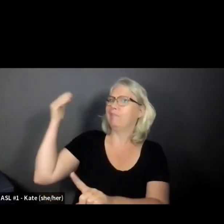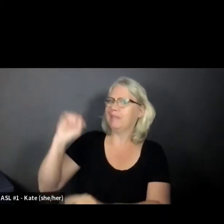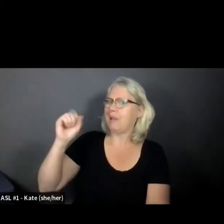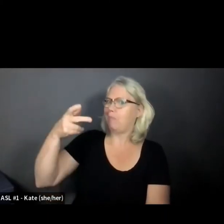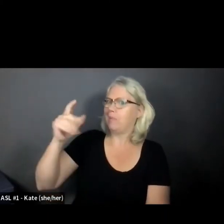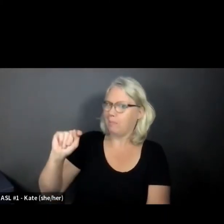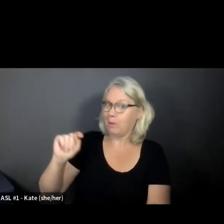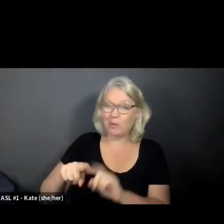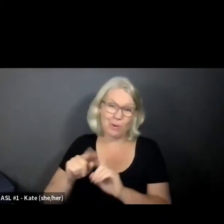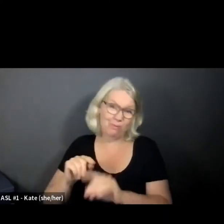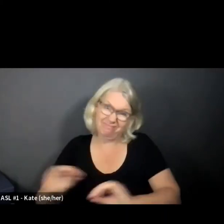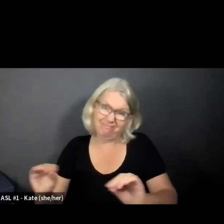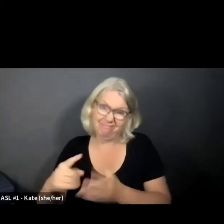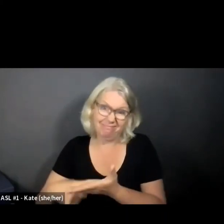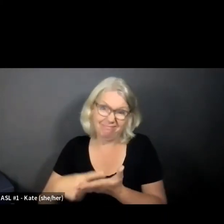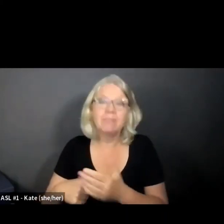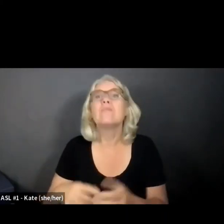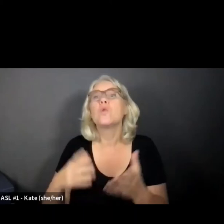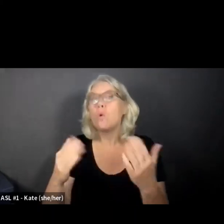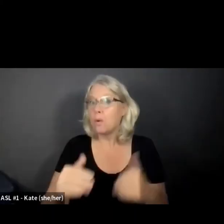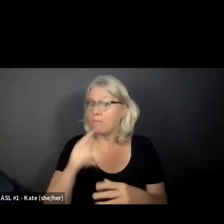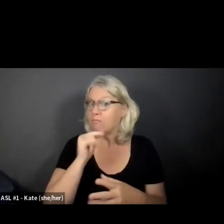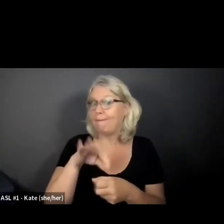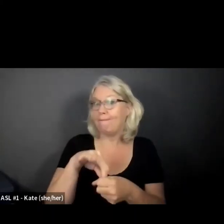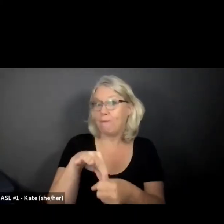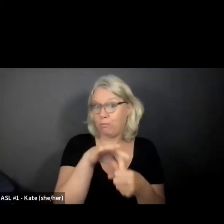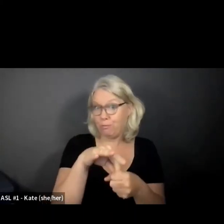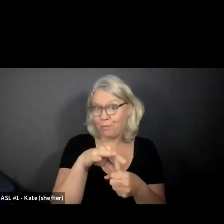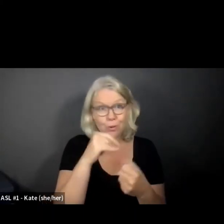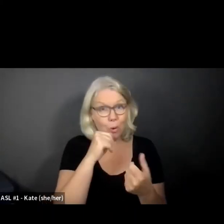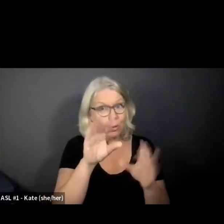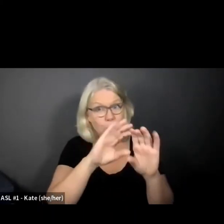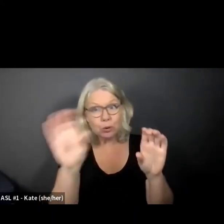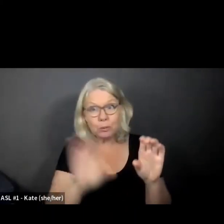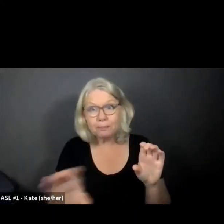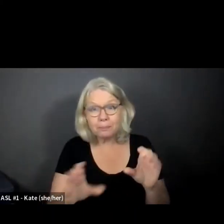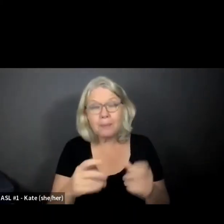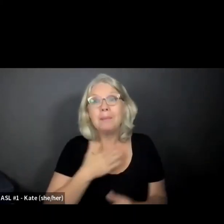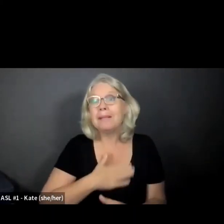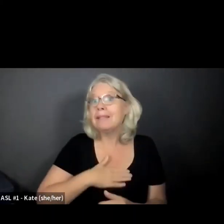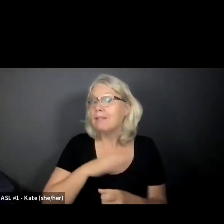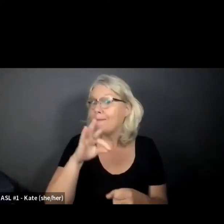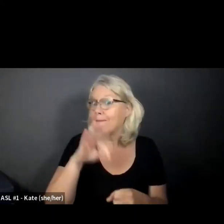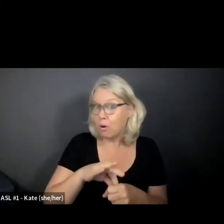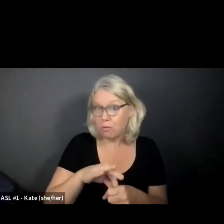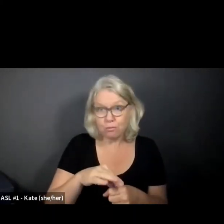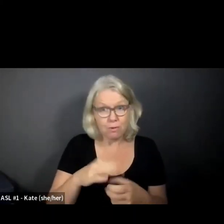THOSE ON ZOOM, PLEASE USE YOUR RAISED HANDS.